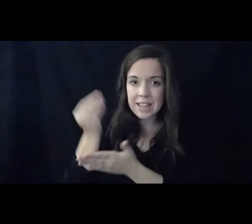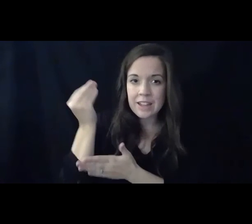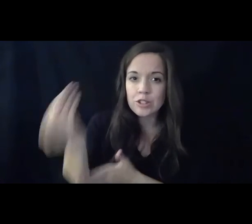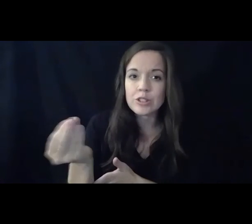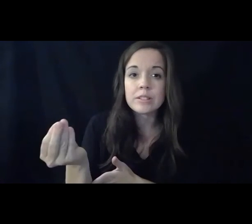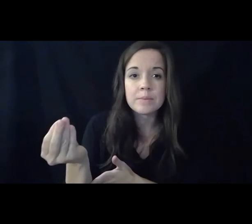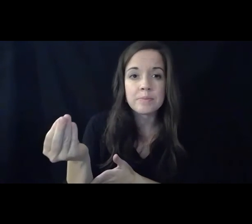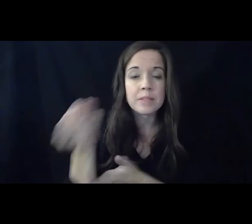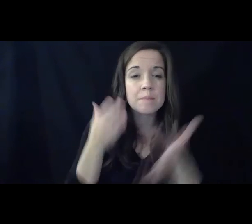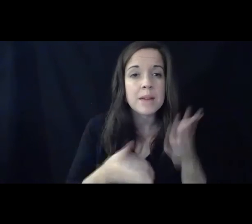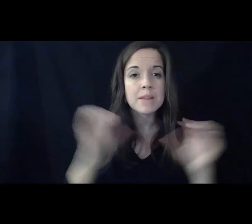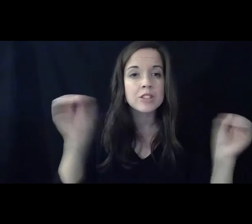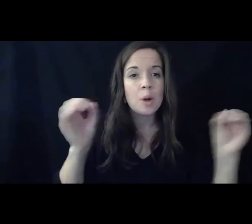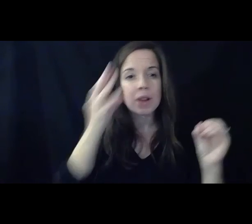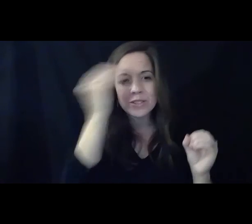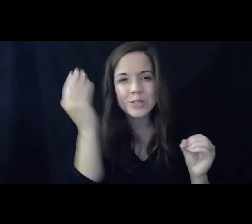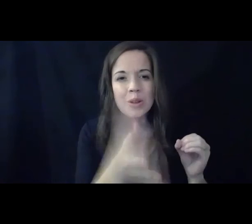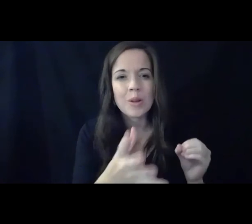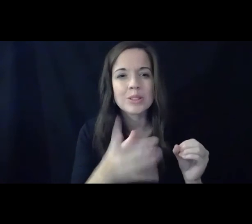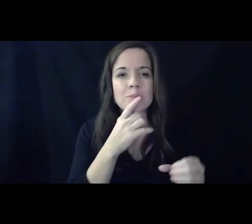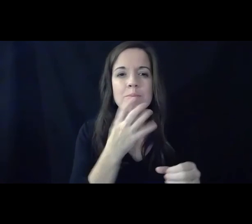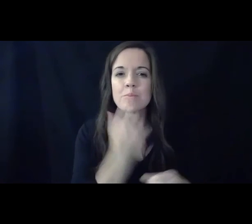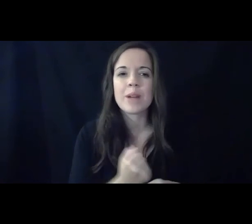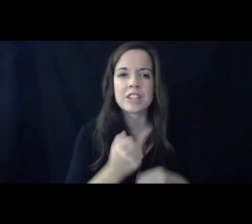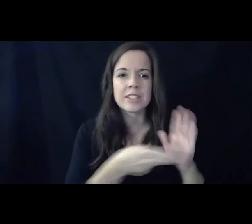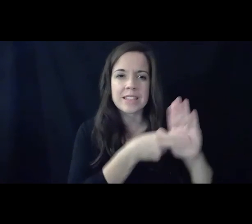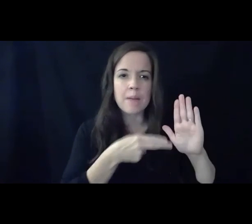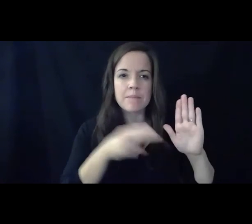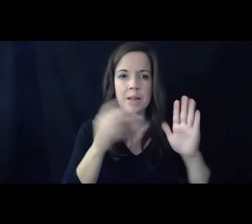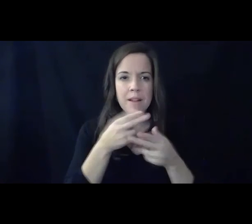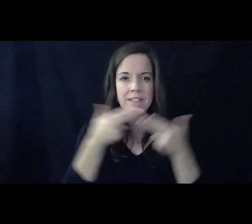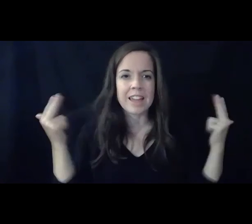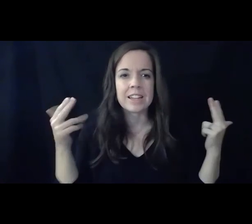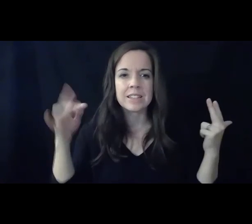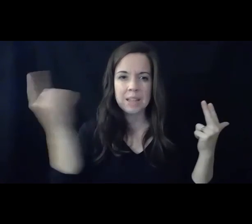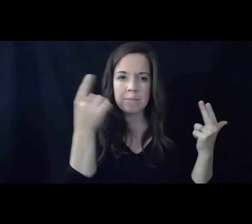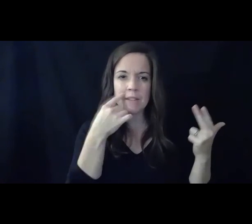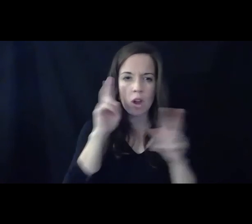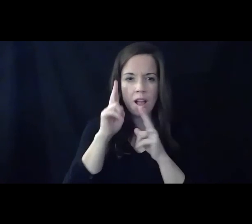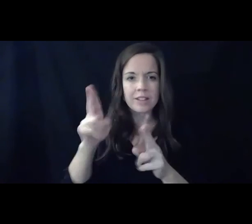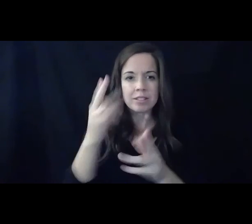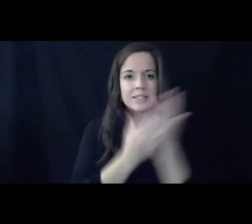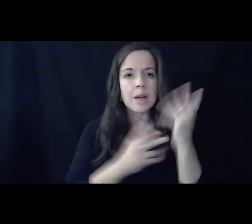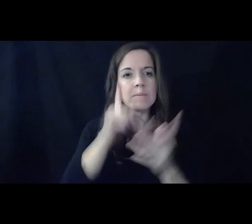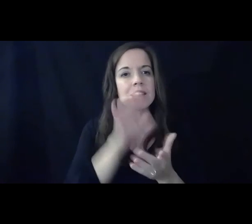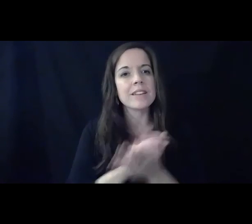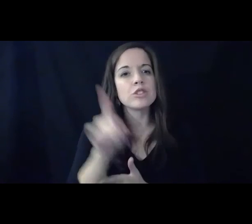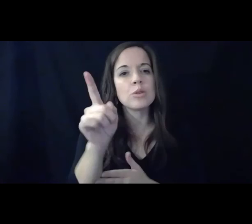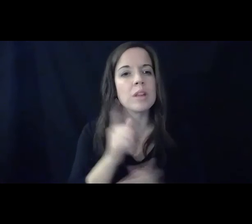ever told you, precious emblem of innocence, simulacrum for honor, that some believe you the most important part of me,